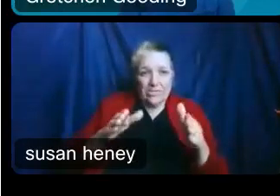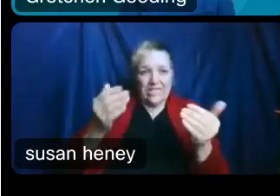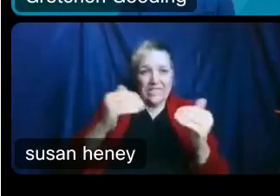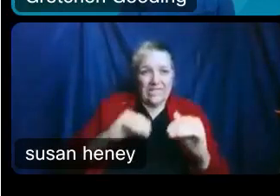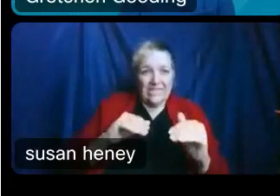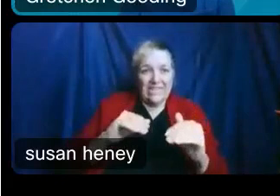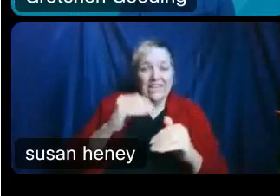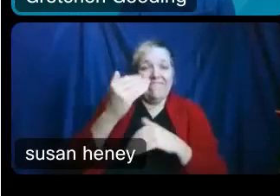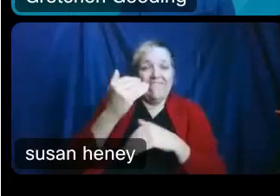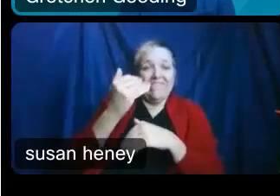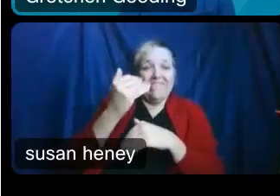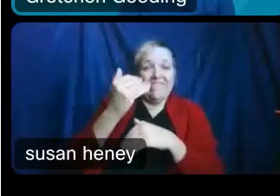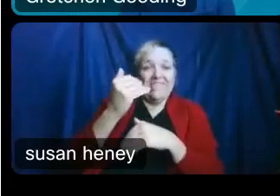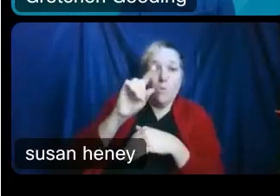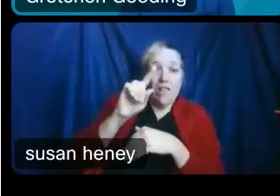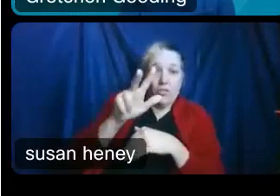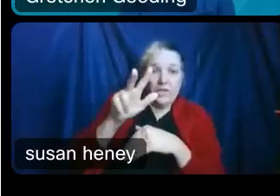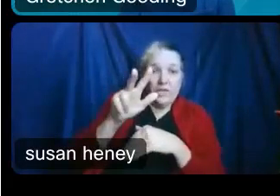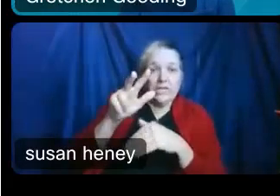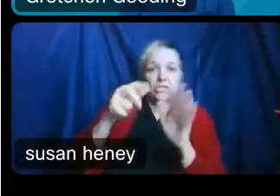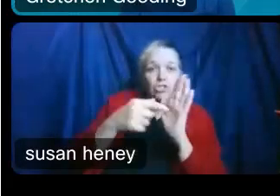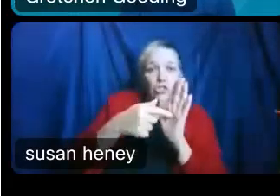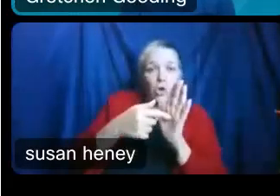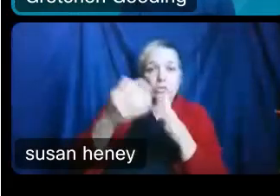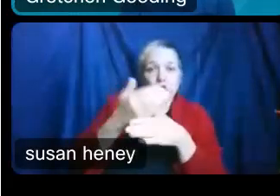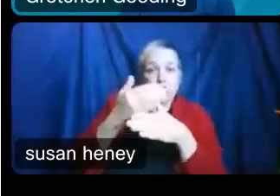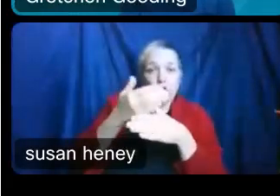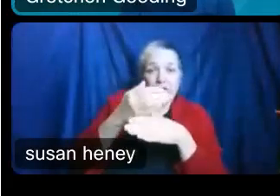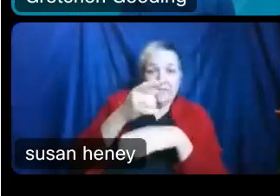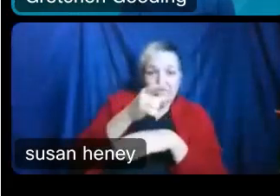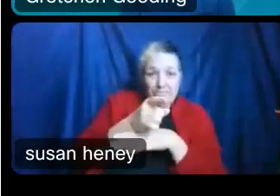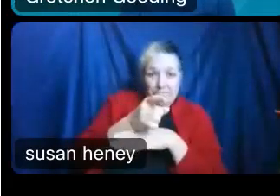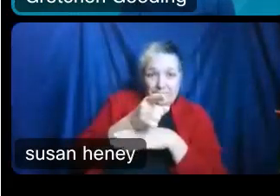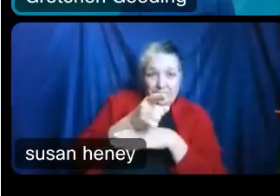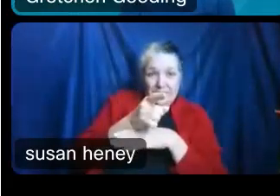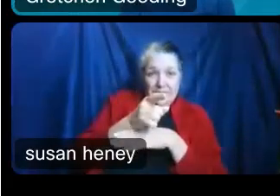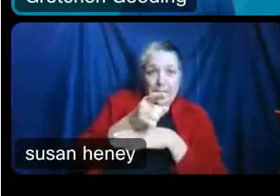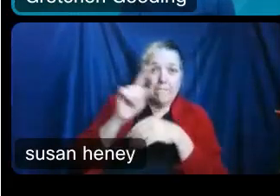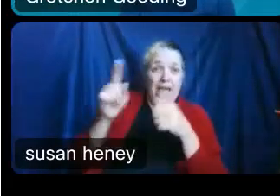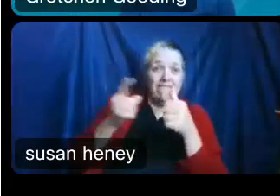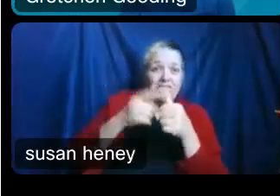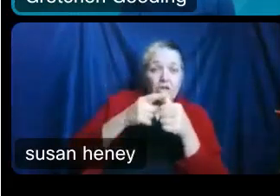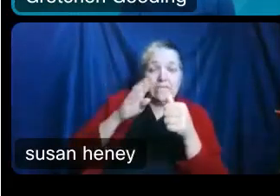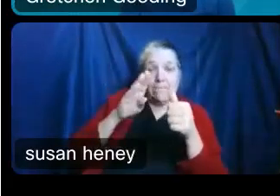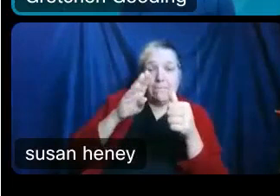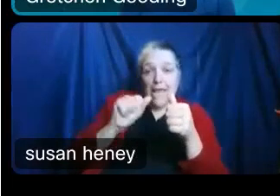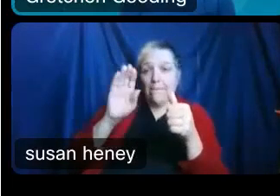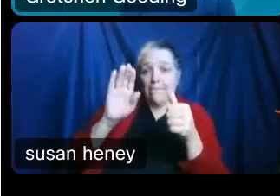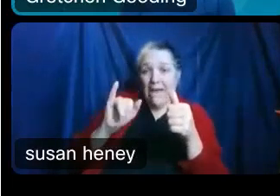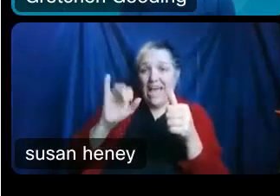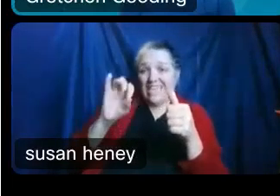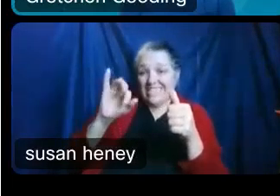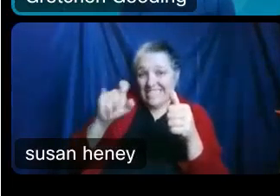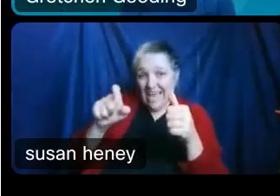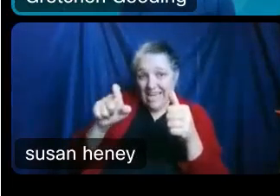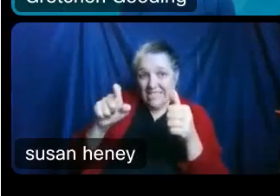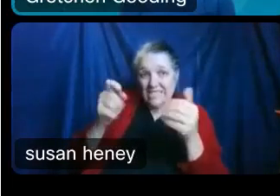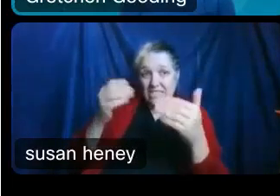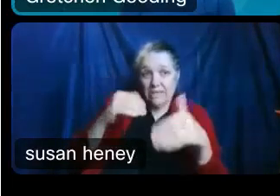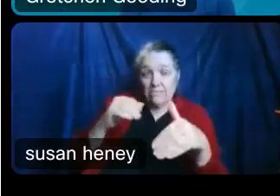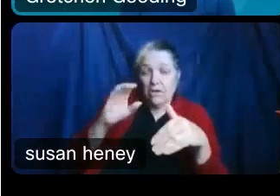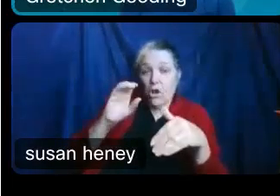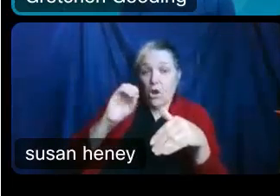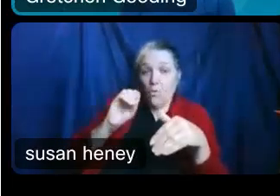median earnings by field a first bachelor's degree by sex, while B15014 shows median earnings